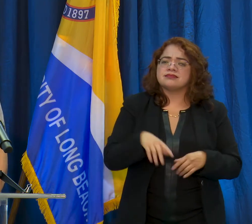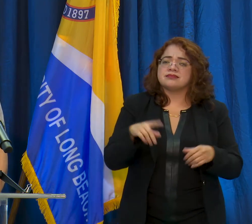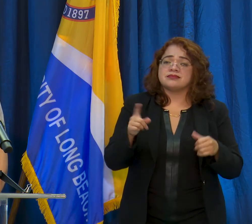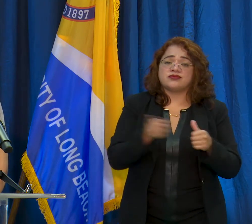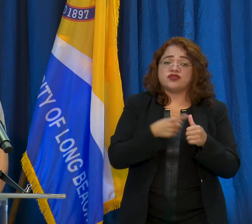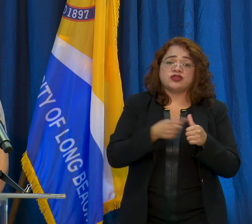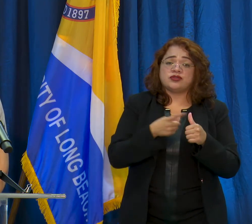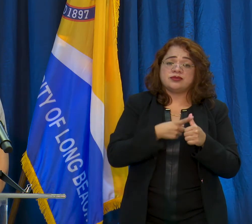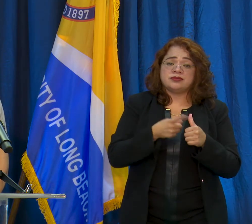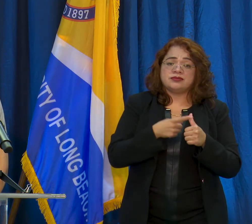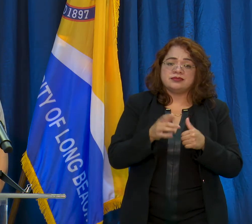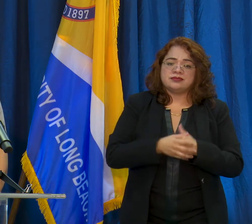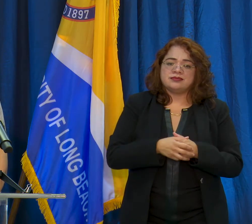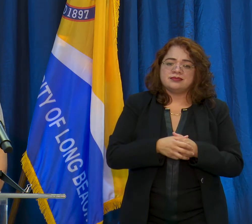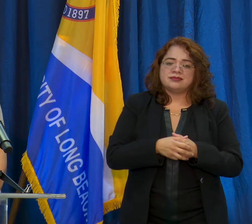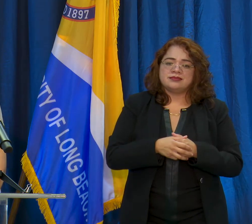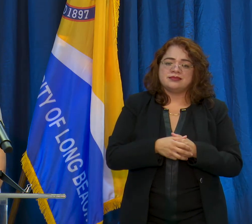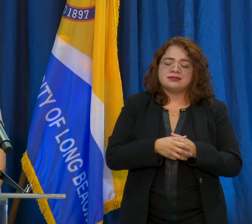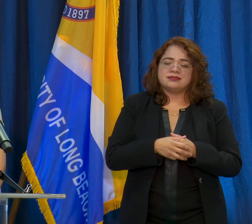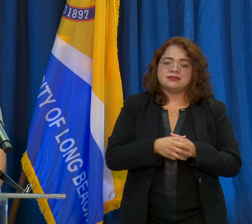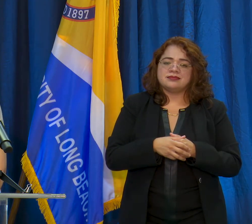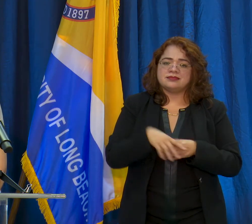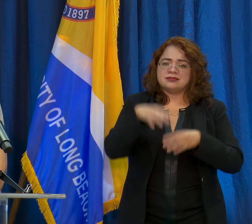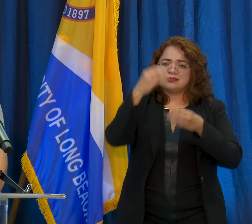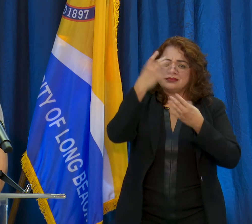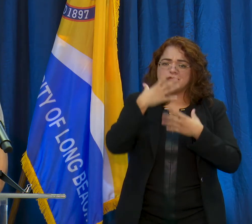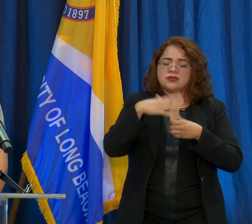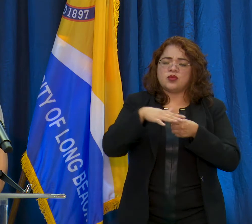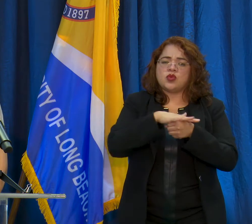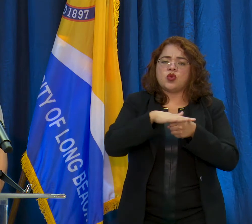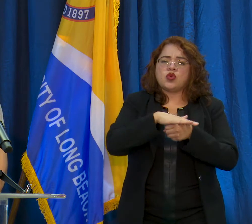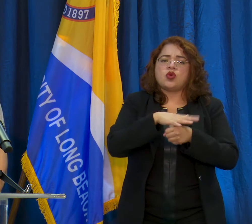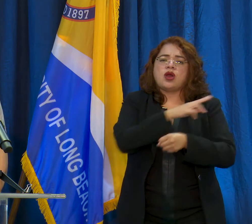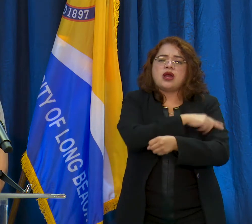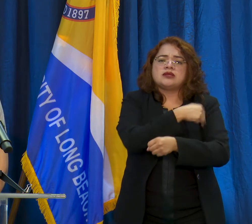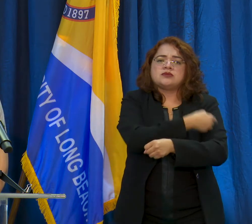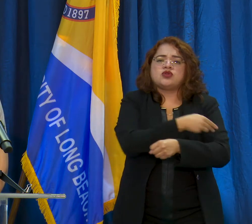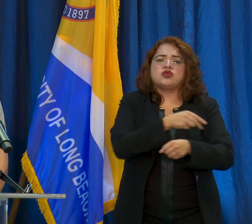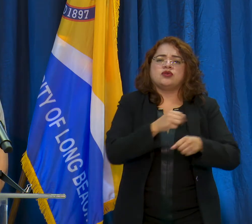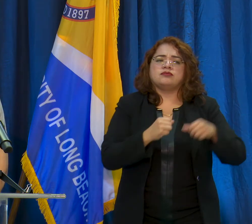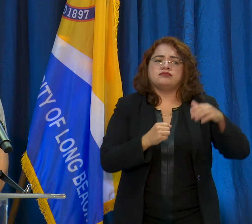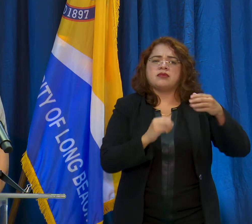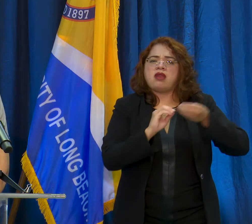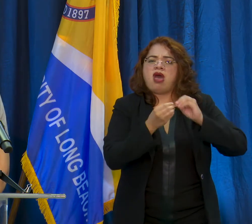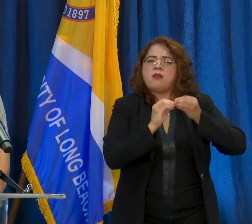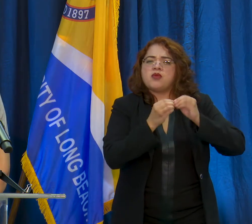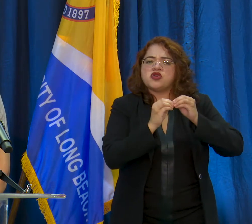the local hospital capacity? Number two, you mentioned that